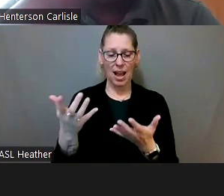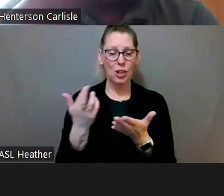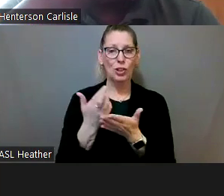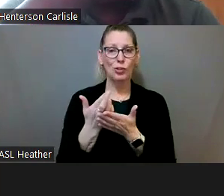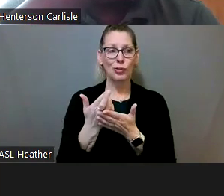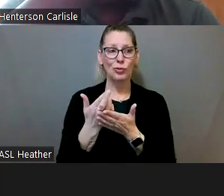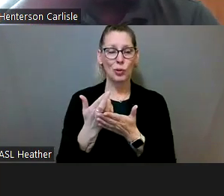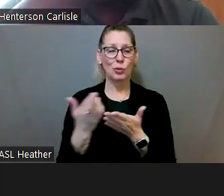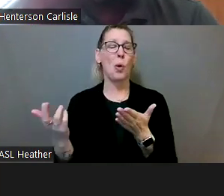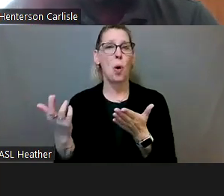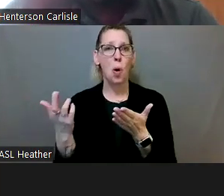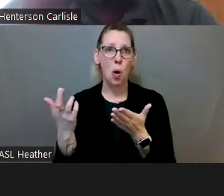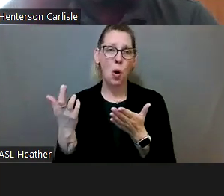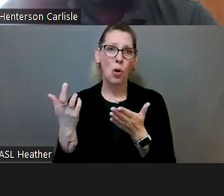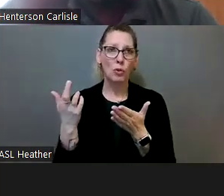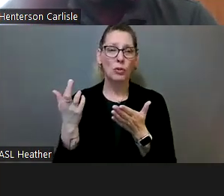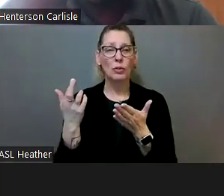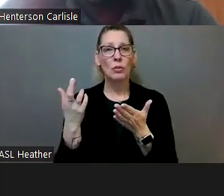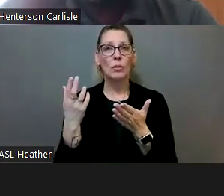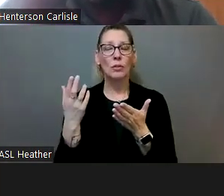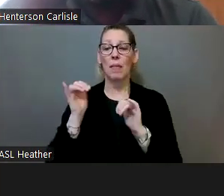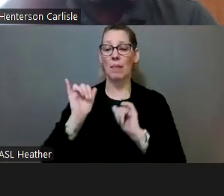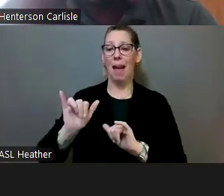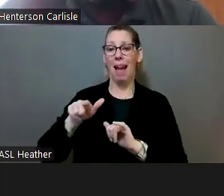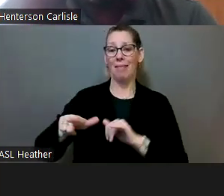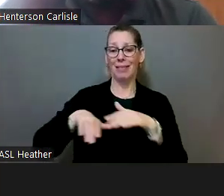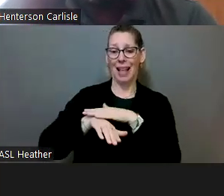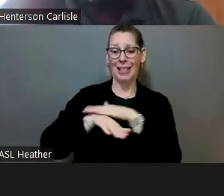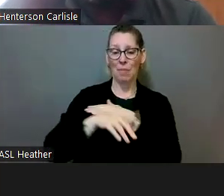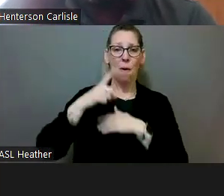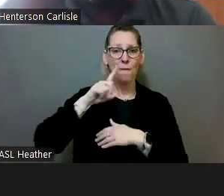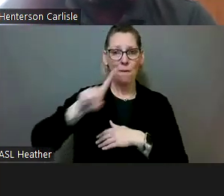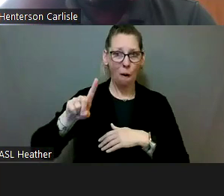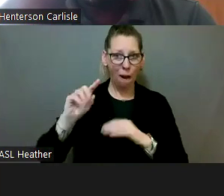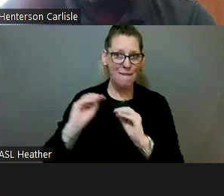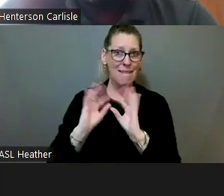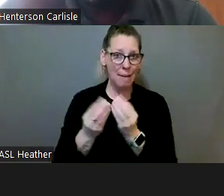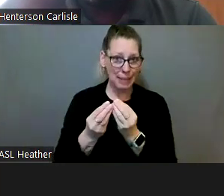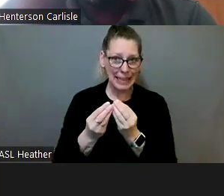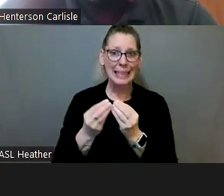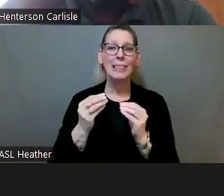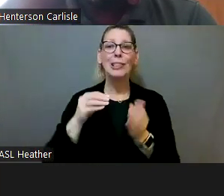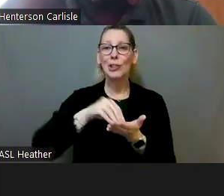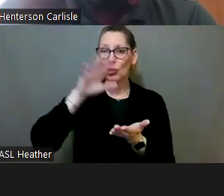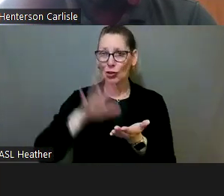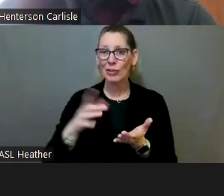in a way that is accessible for families and students who are coming from backgrounds where